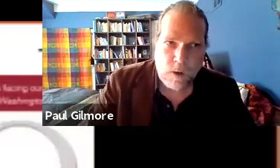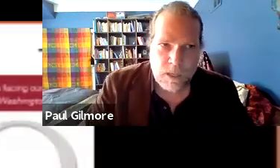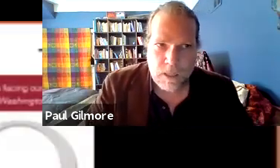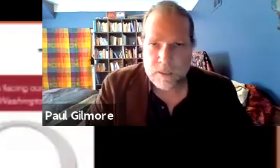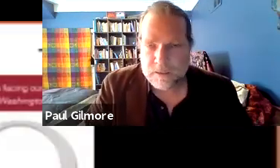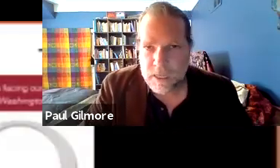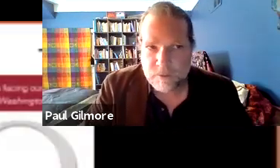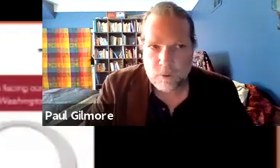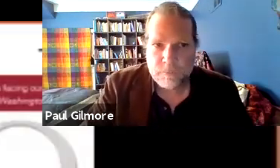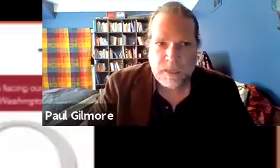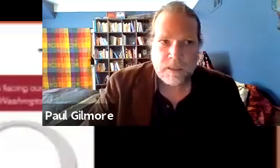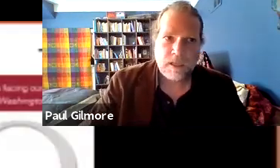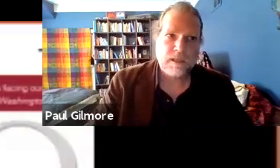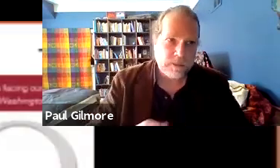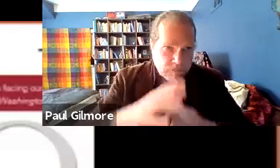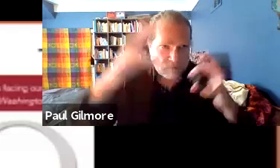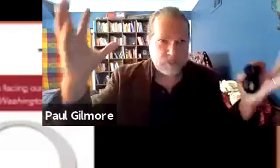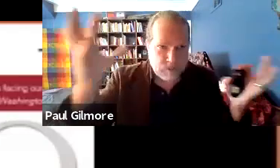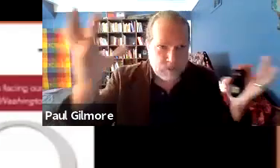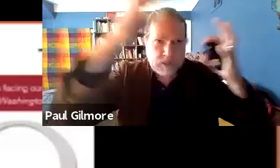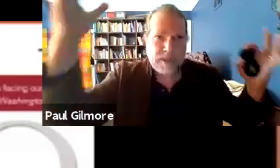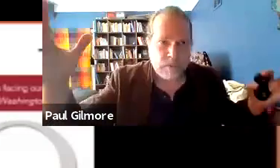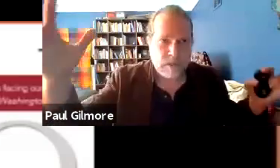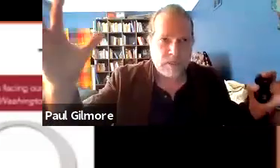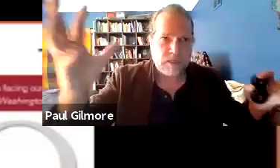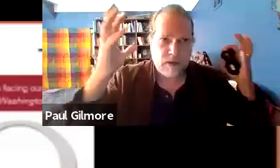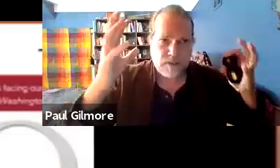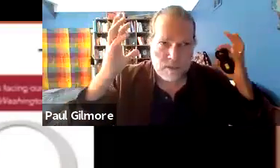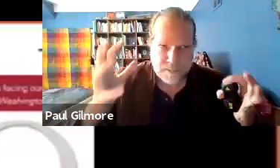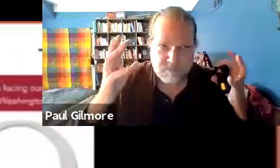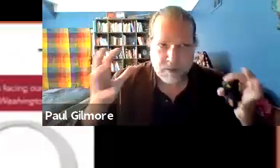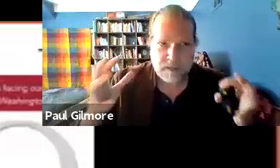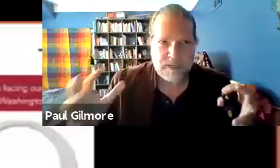Guatemala, El Salvador, you know, generally Latin America, right? That's where this